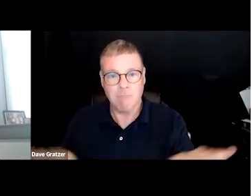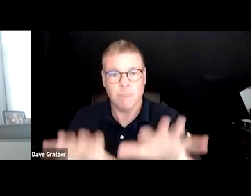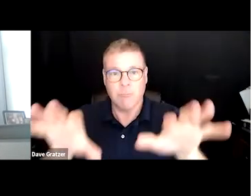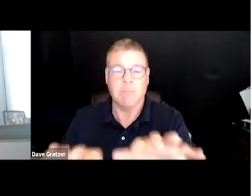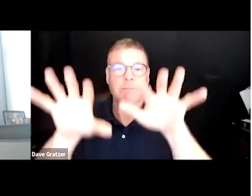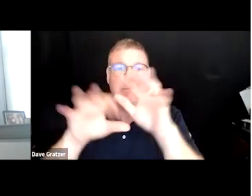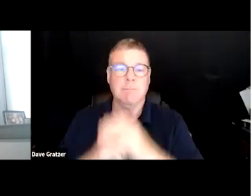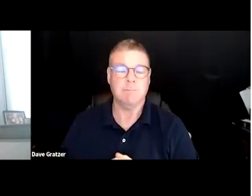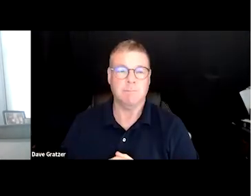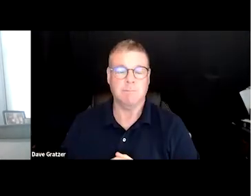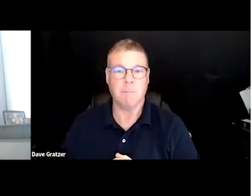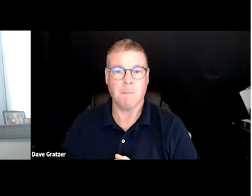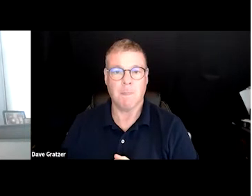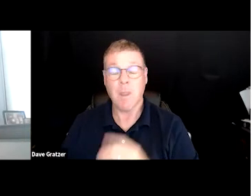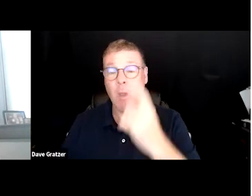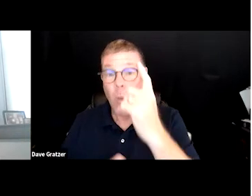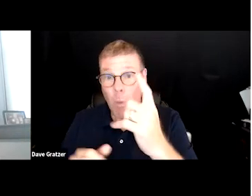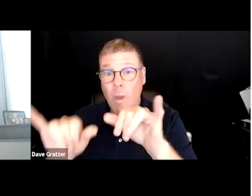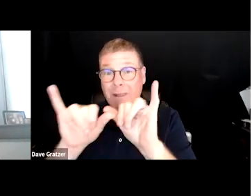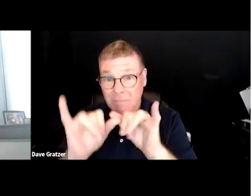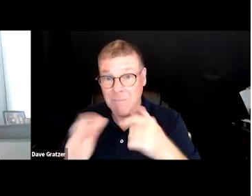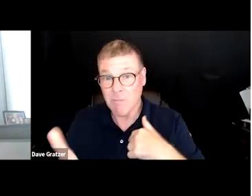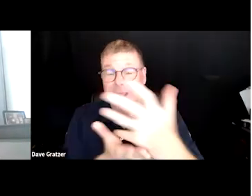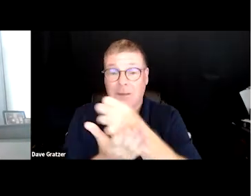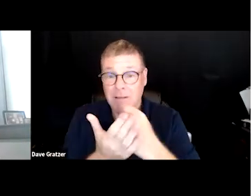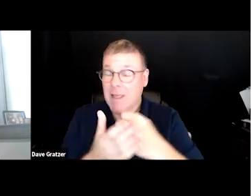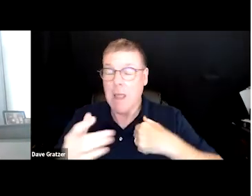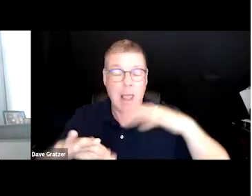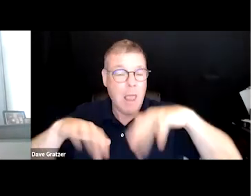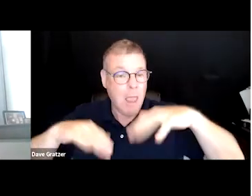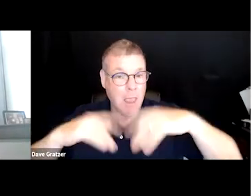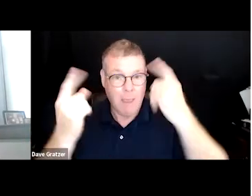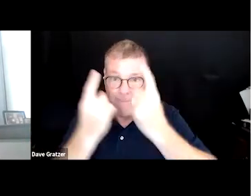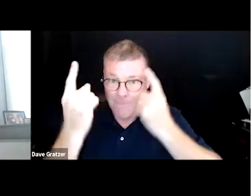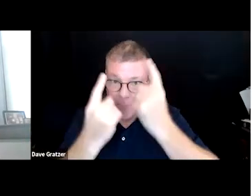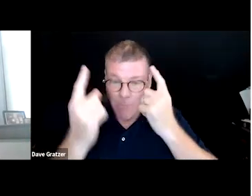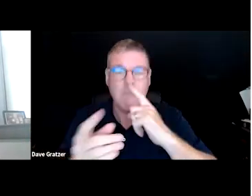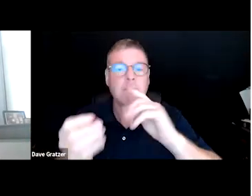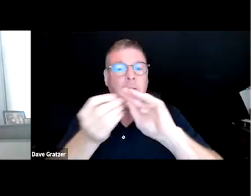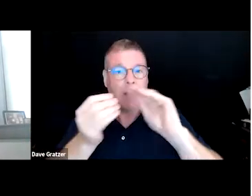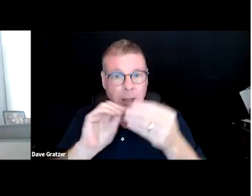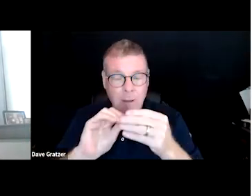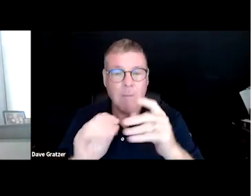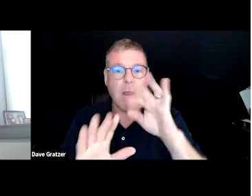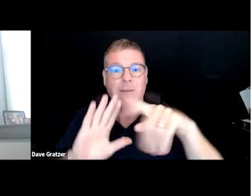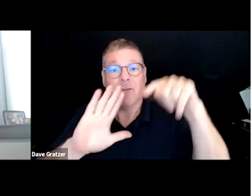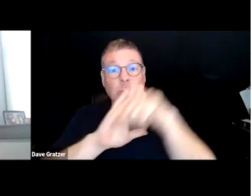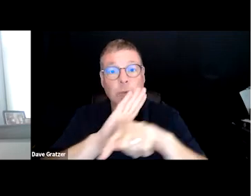One of the measures that we're collecting that we hadn't even thought about was the number of attempted suicides in our facility.